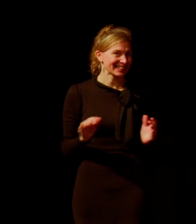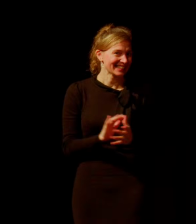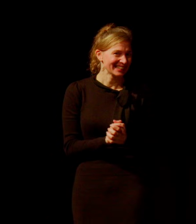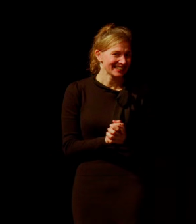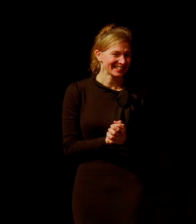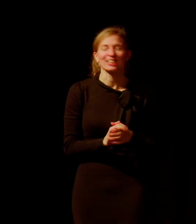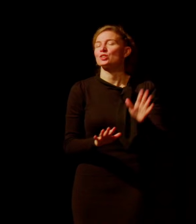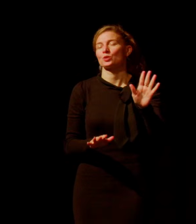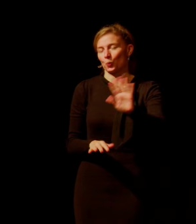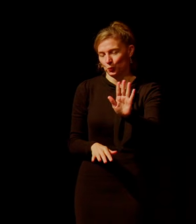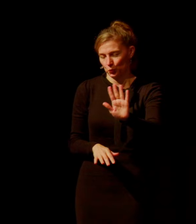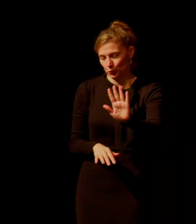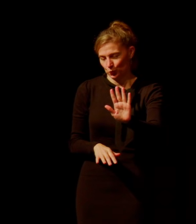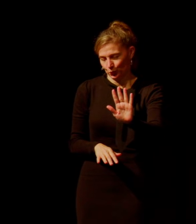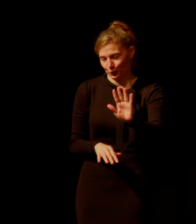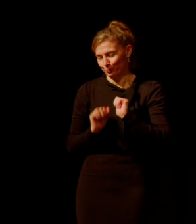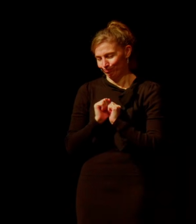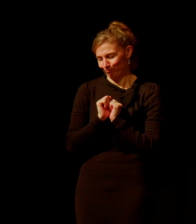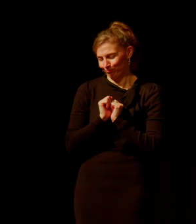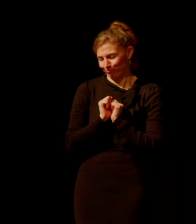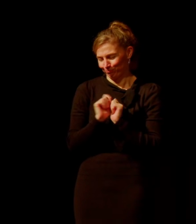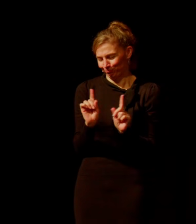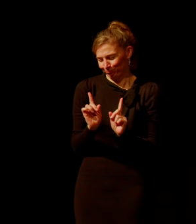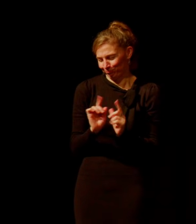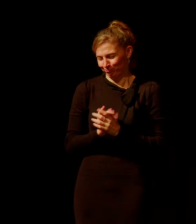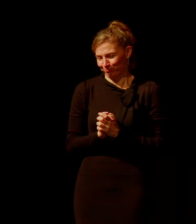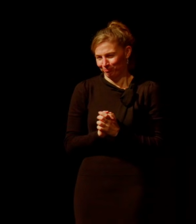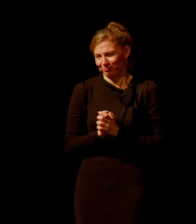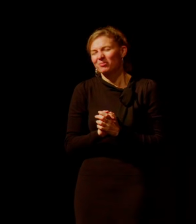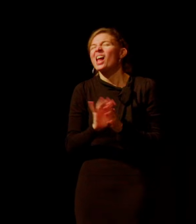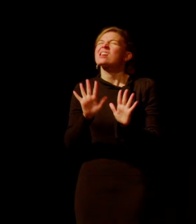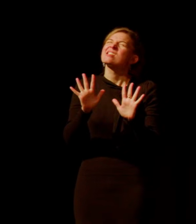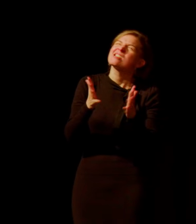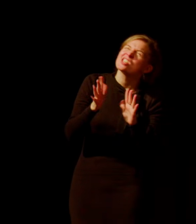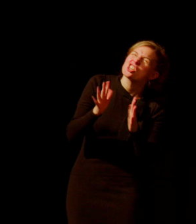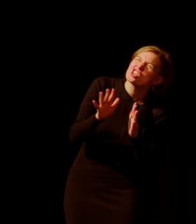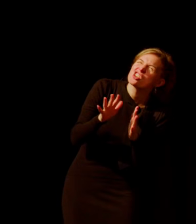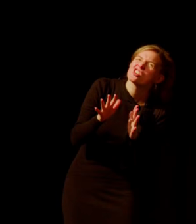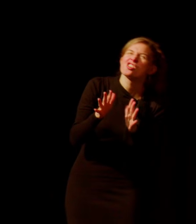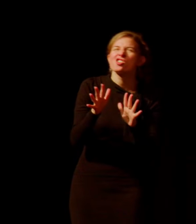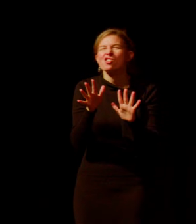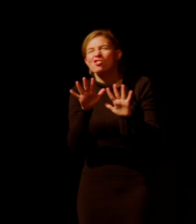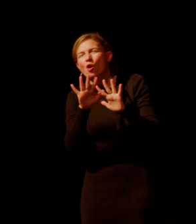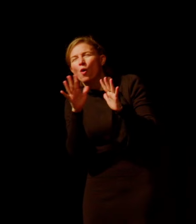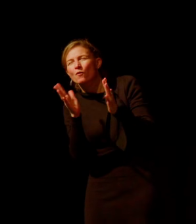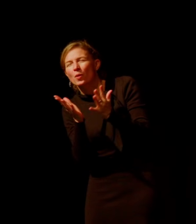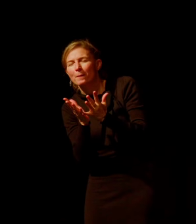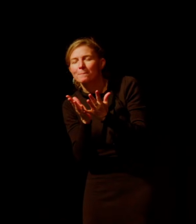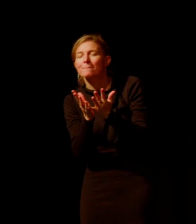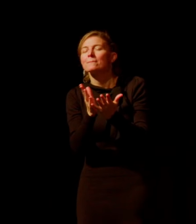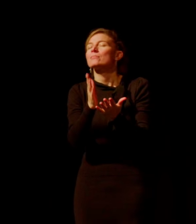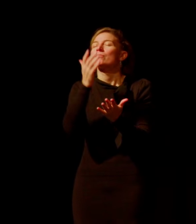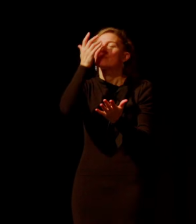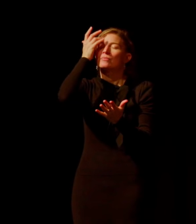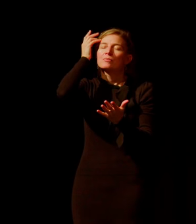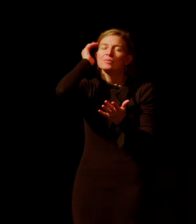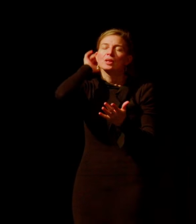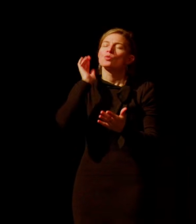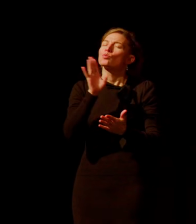Well, it’s not. At least not entirely. It is about something much more fundamental